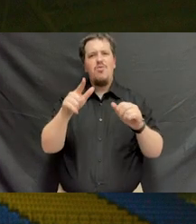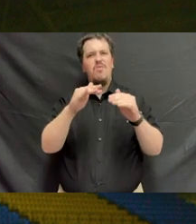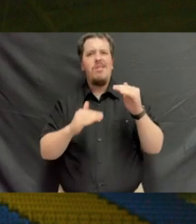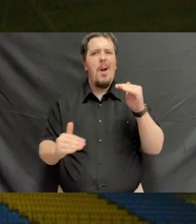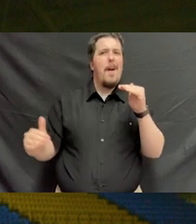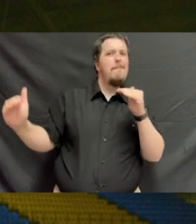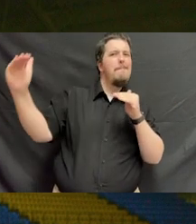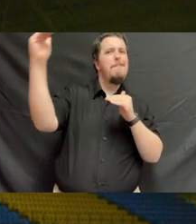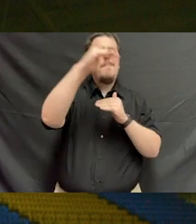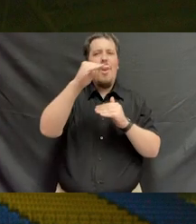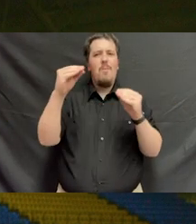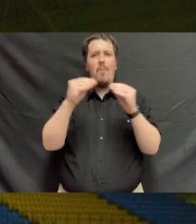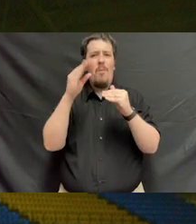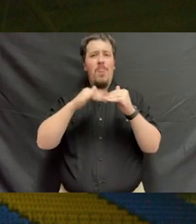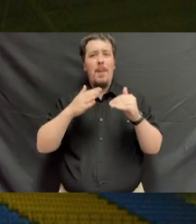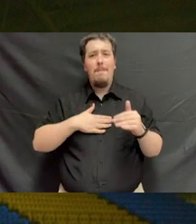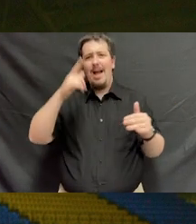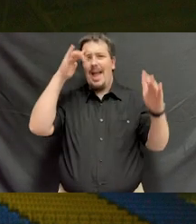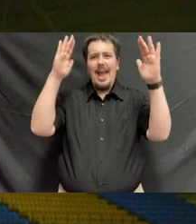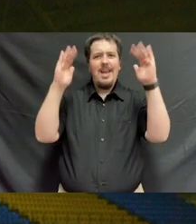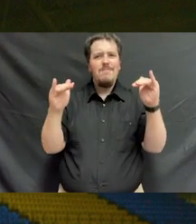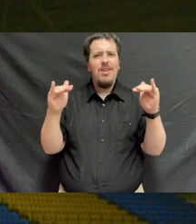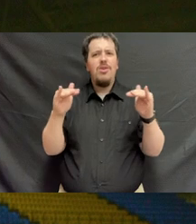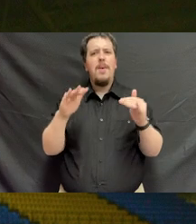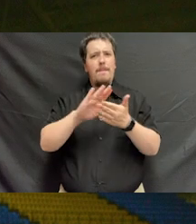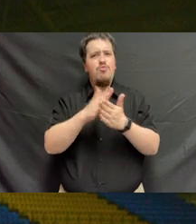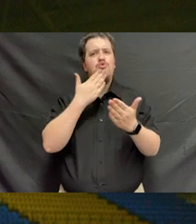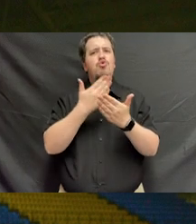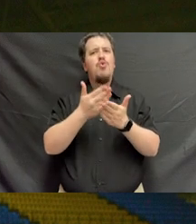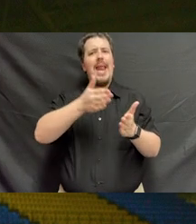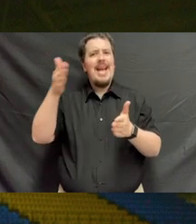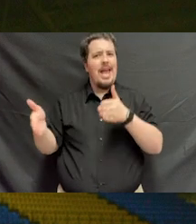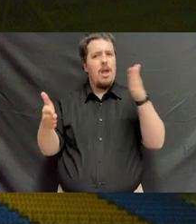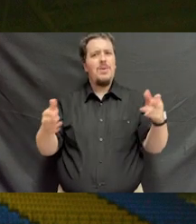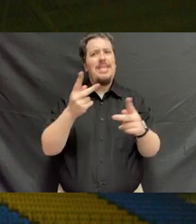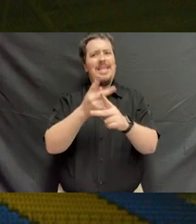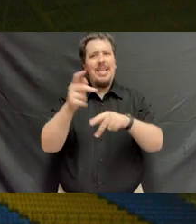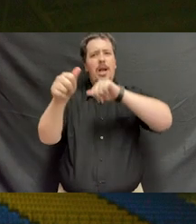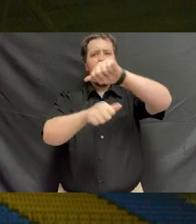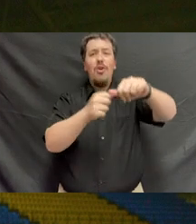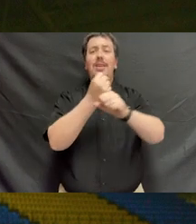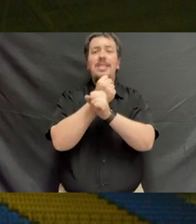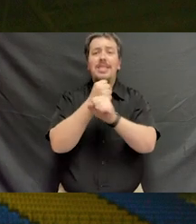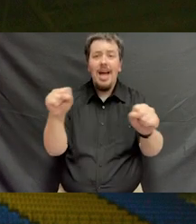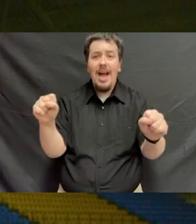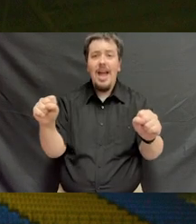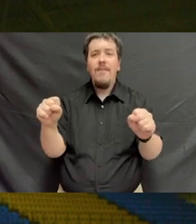You've gone above and beyond my expectations to be good neighbors, to keep each other safe,